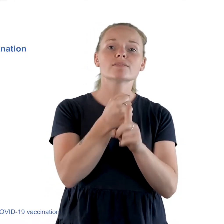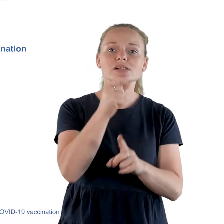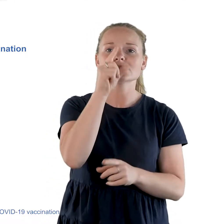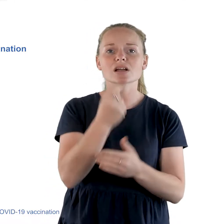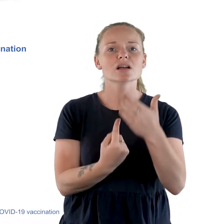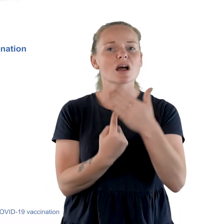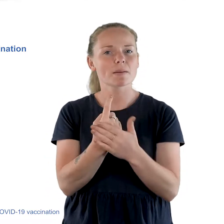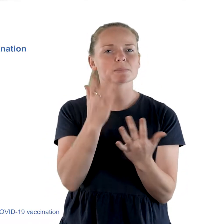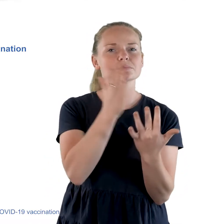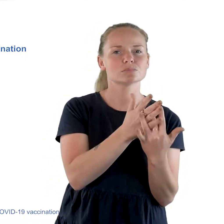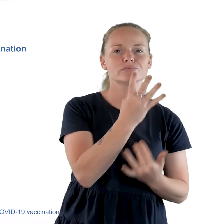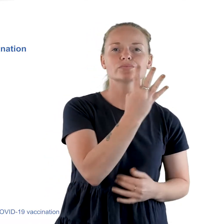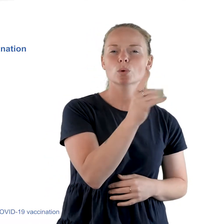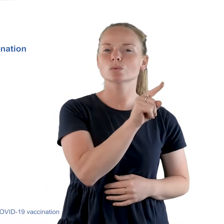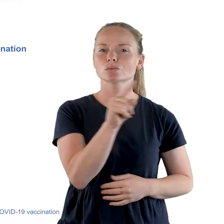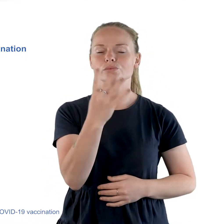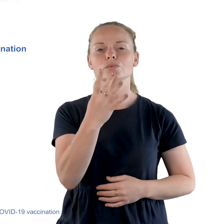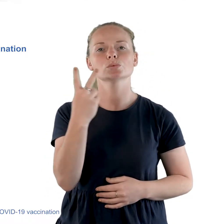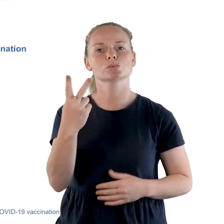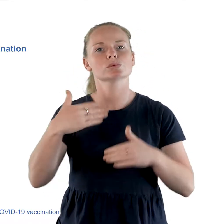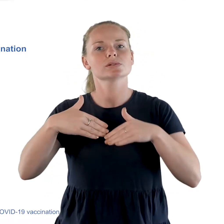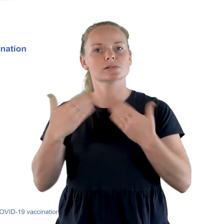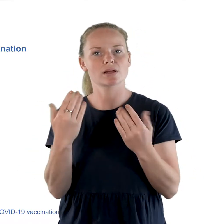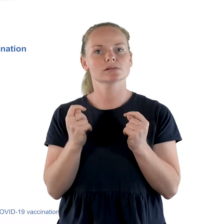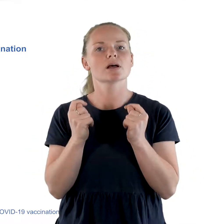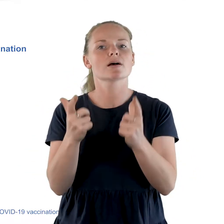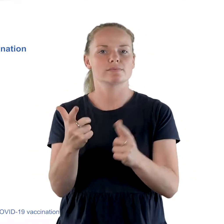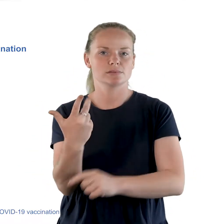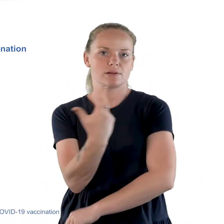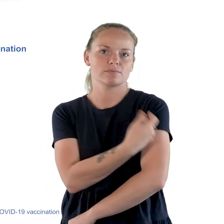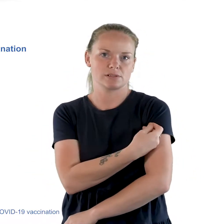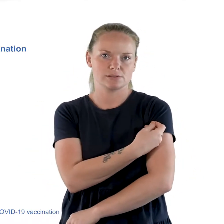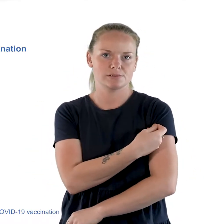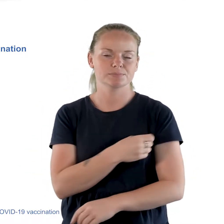The symptoms of this condition occur around 4 to 42 days after vaccination.